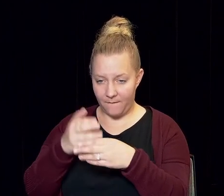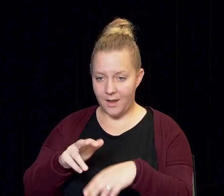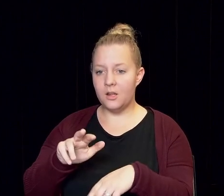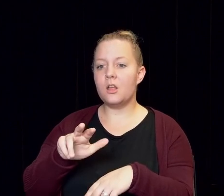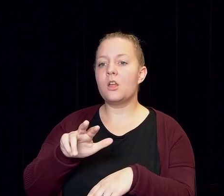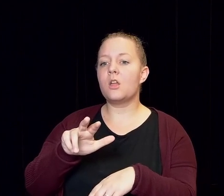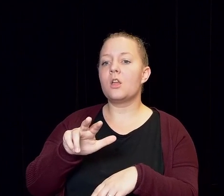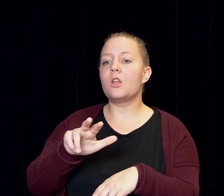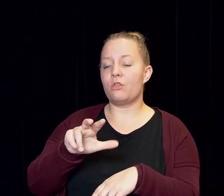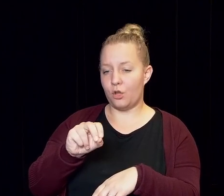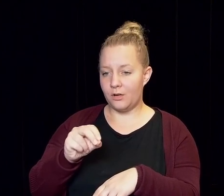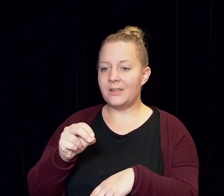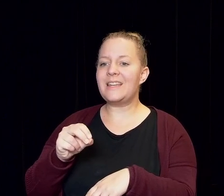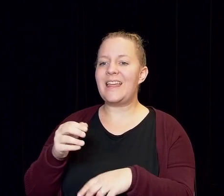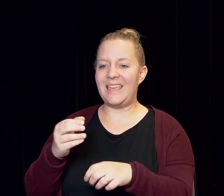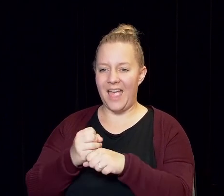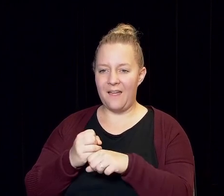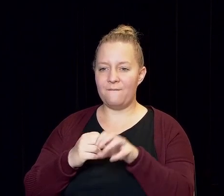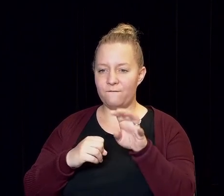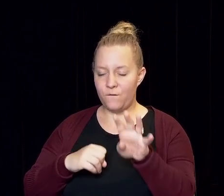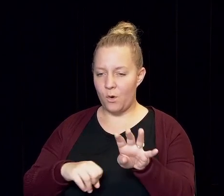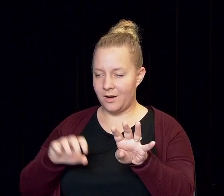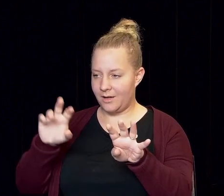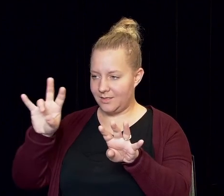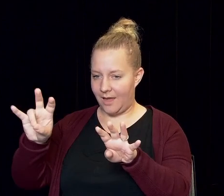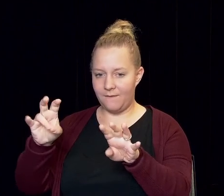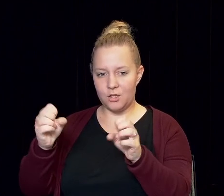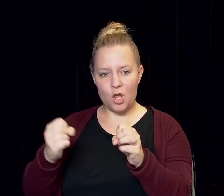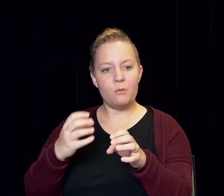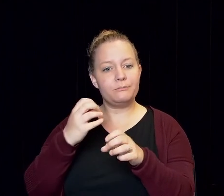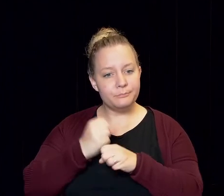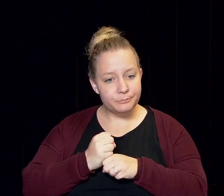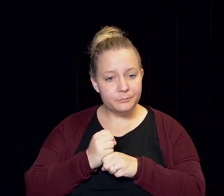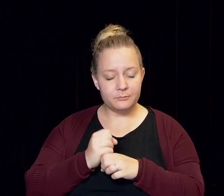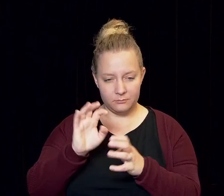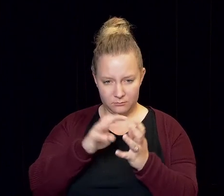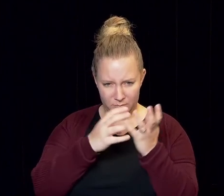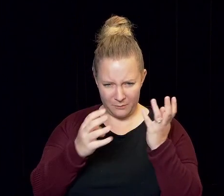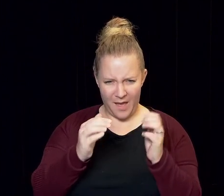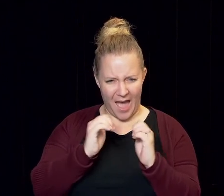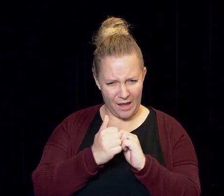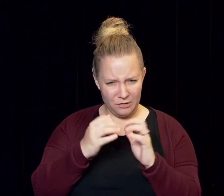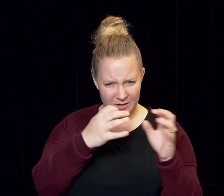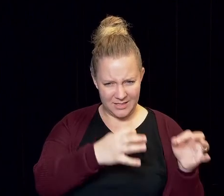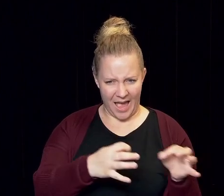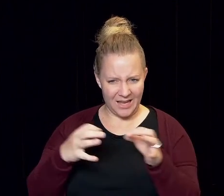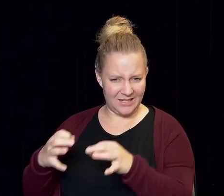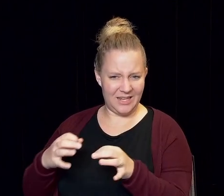and 7. All right so, in summary, in a table how do you determine whether a situation is proportional